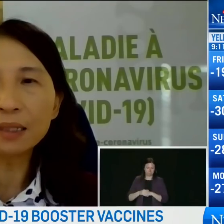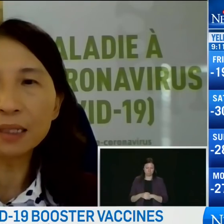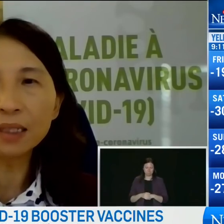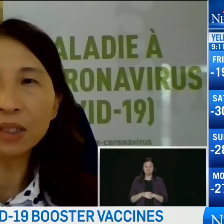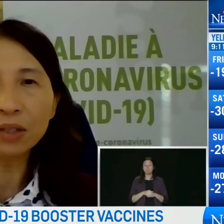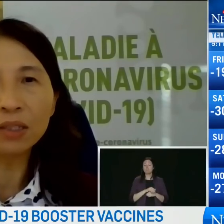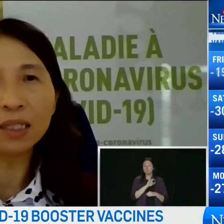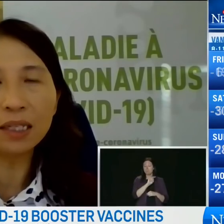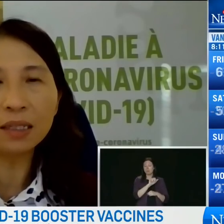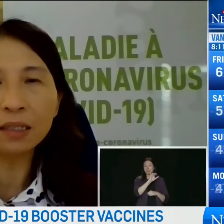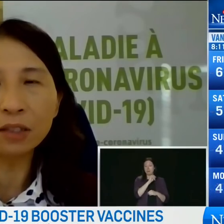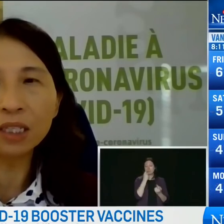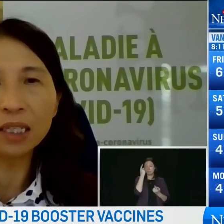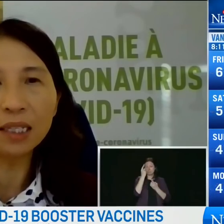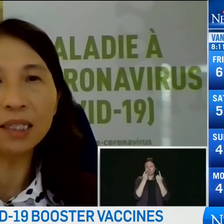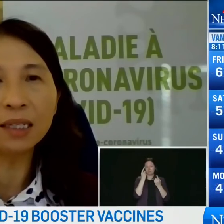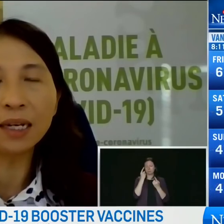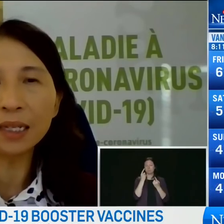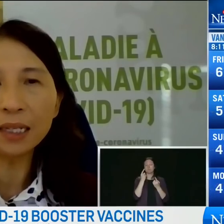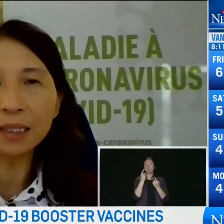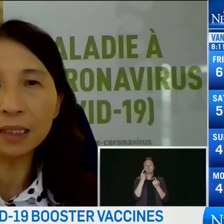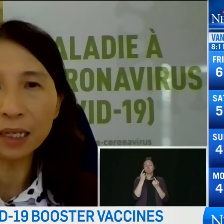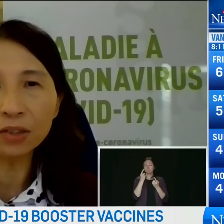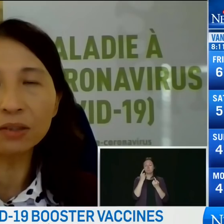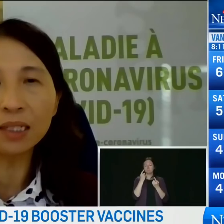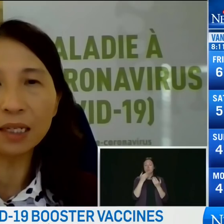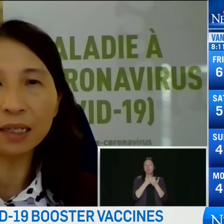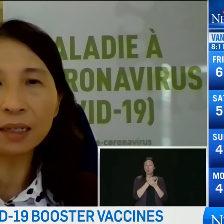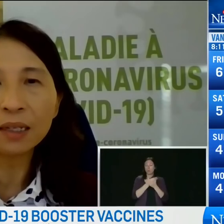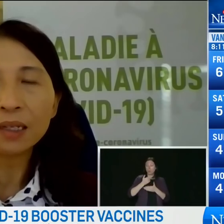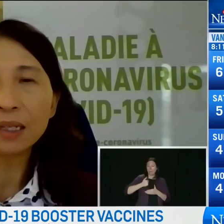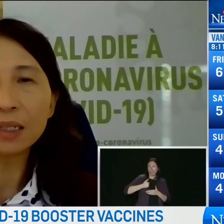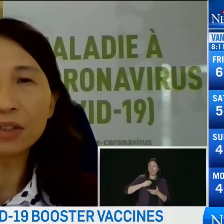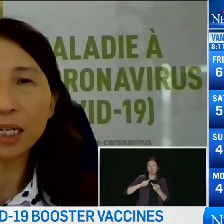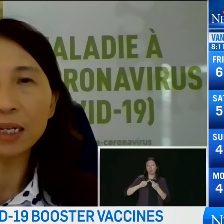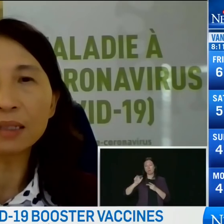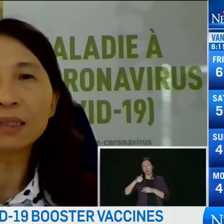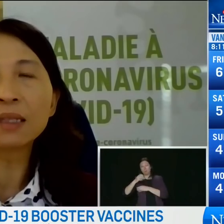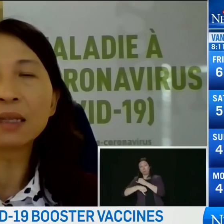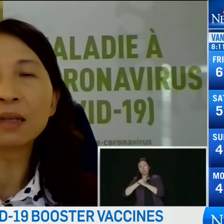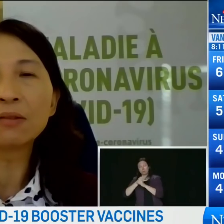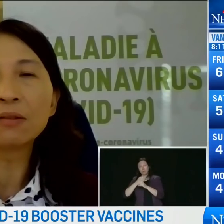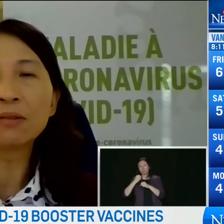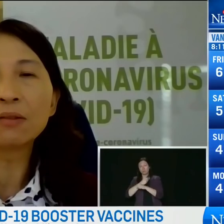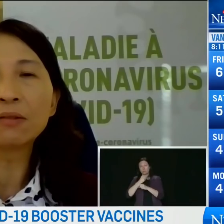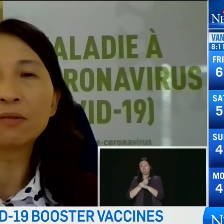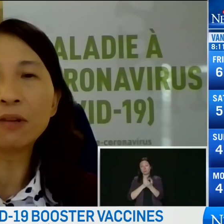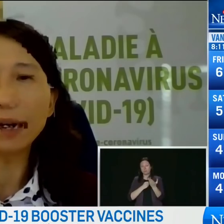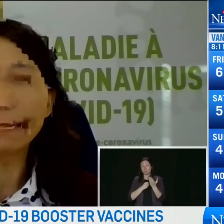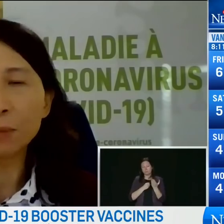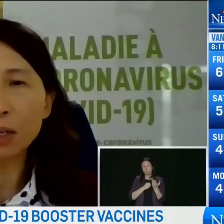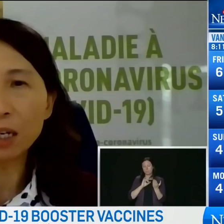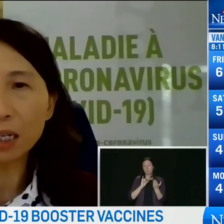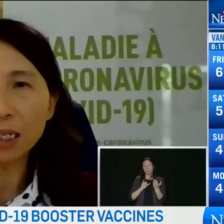FINALLY WITH RESPECT TO VACCINATION OF ADOLESCENTS AND